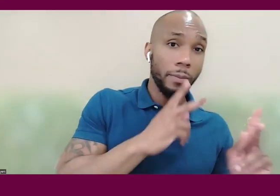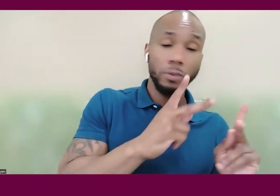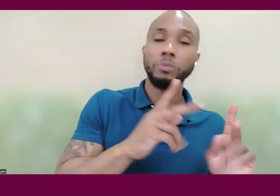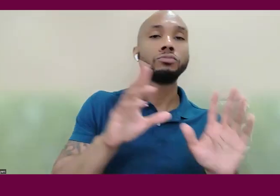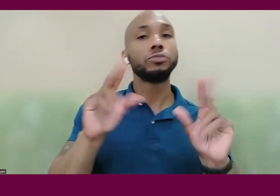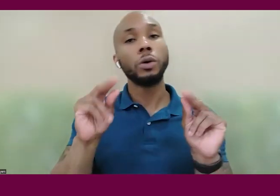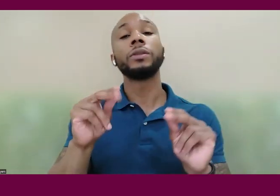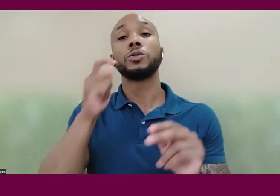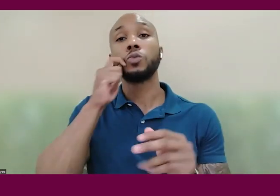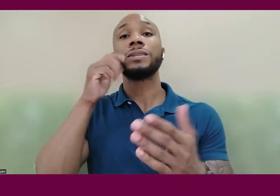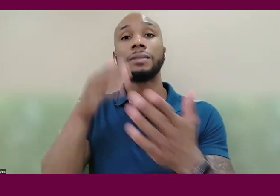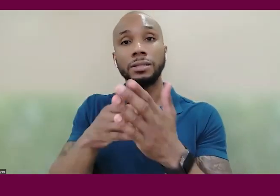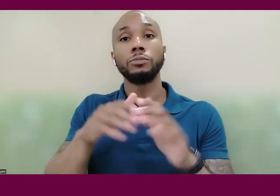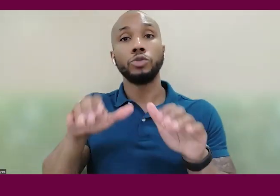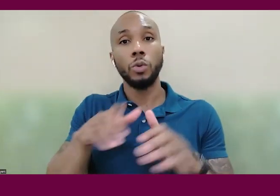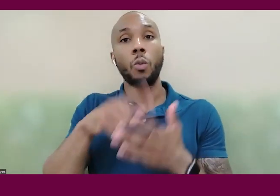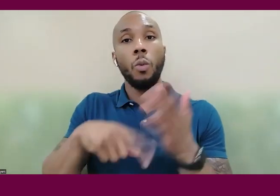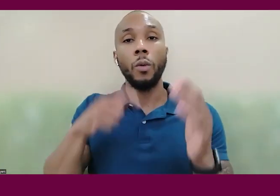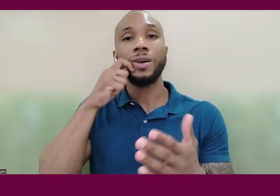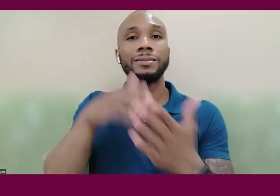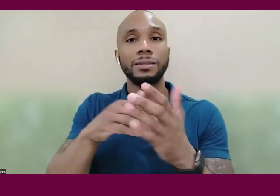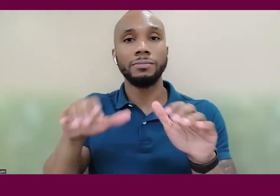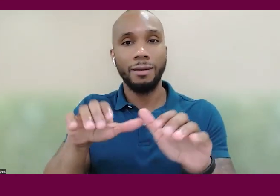That's racism doing what racism does.